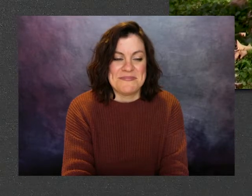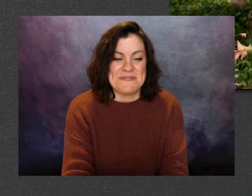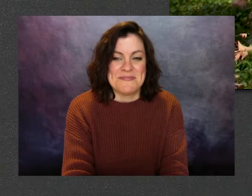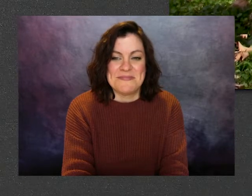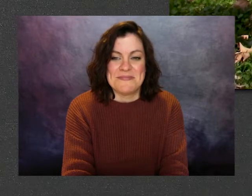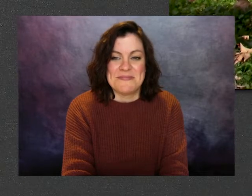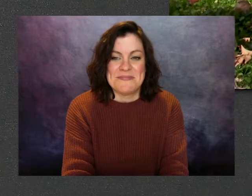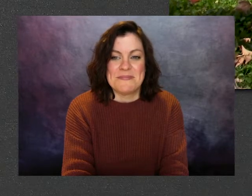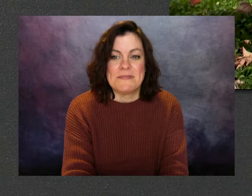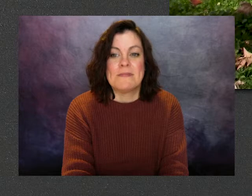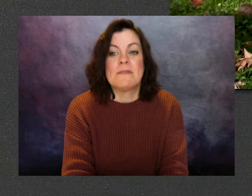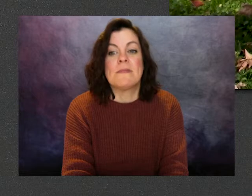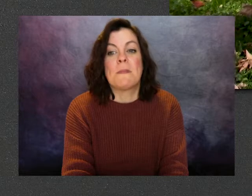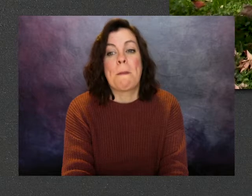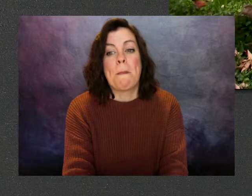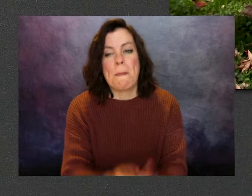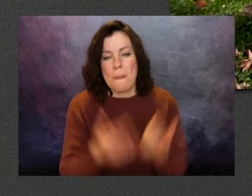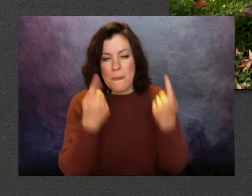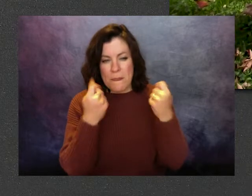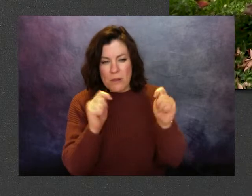Great, let's try another pose.